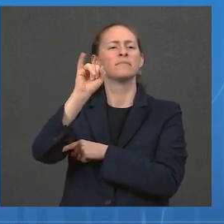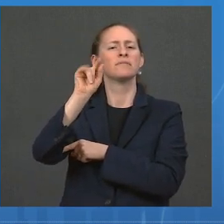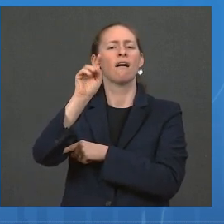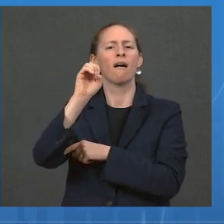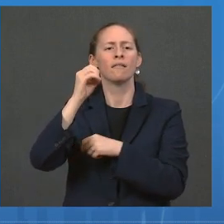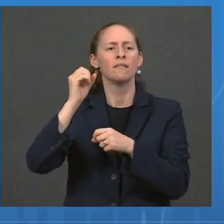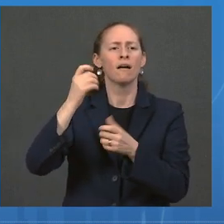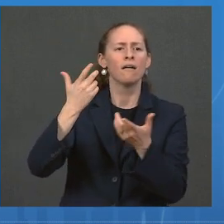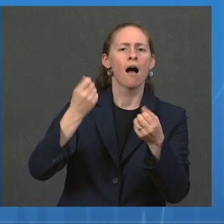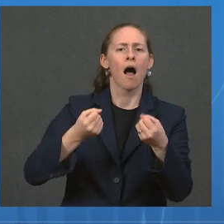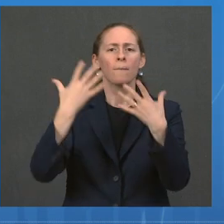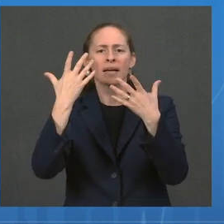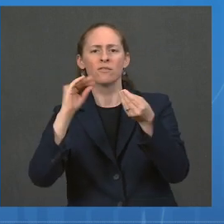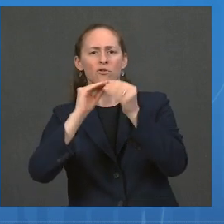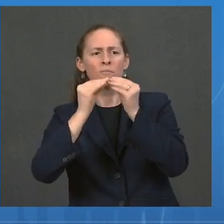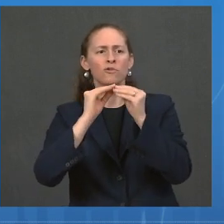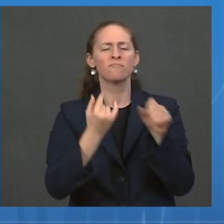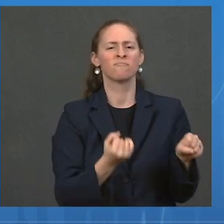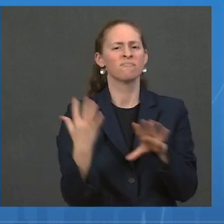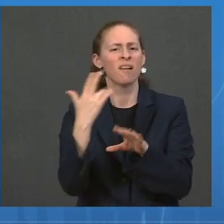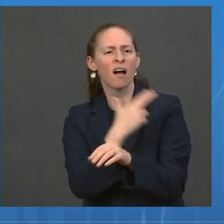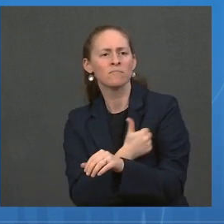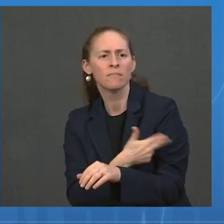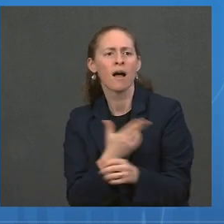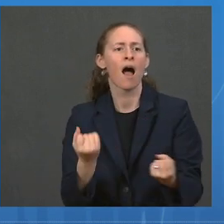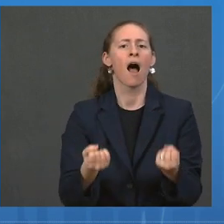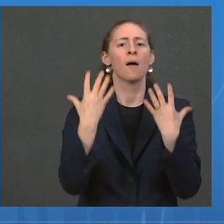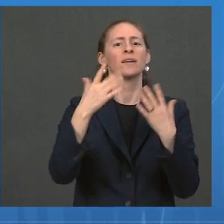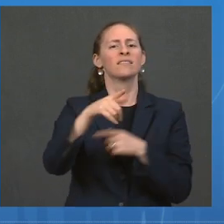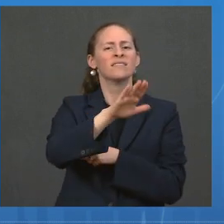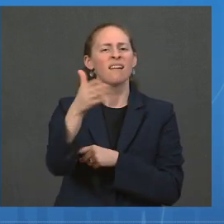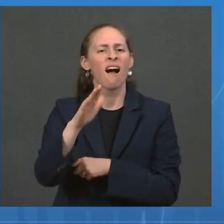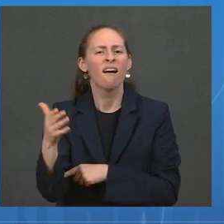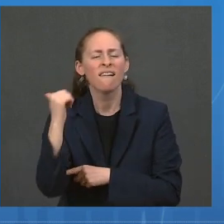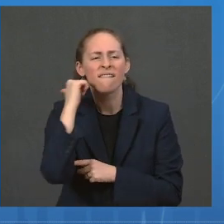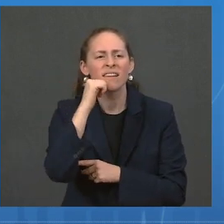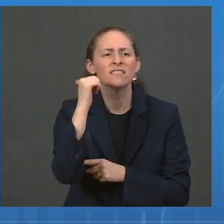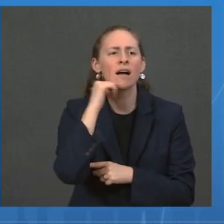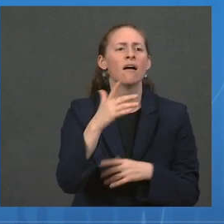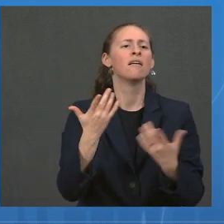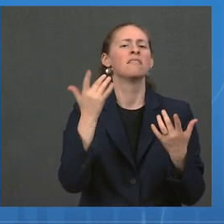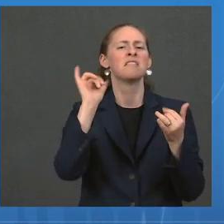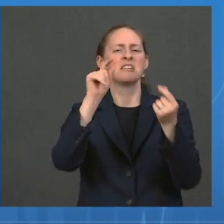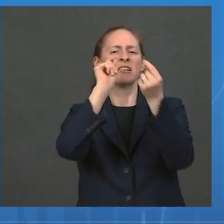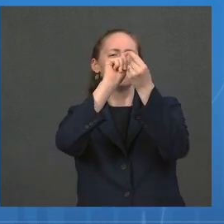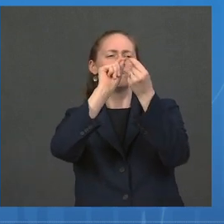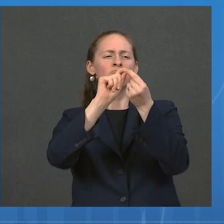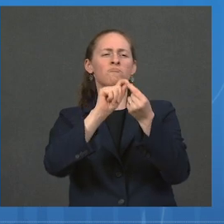and vaccinations broken down by race, ethnicity, gender, age, and many other demographics.